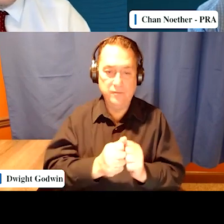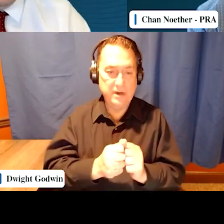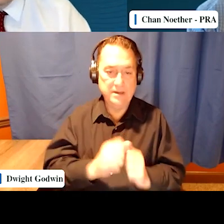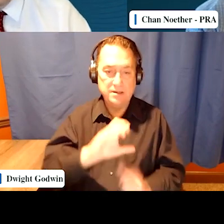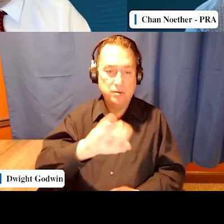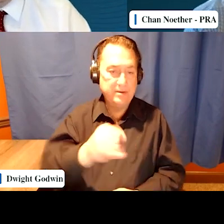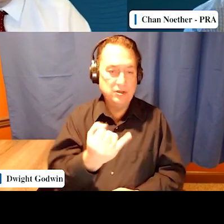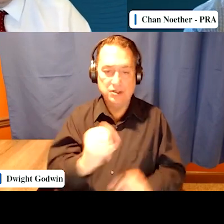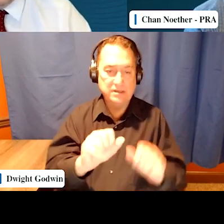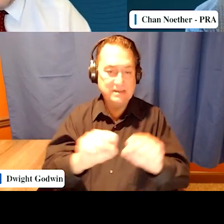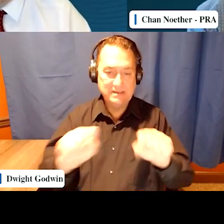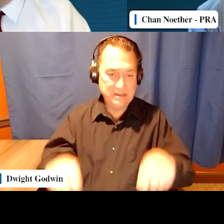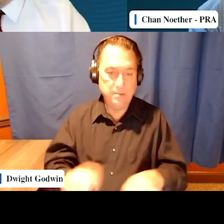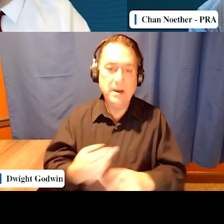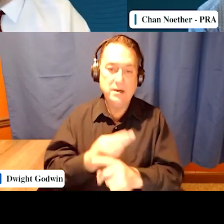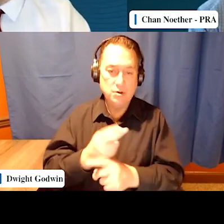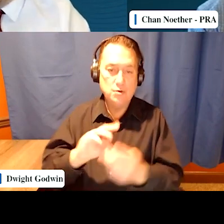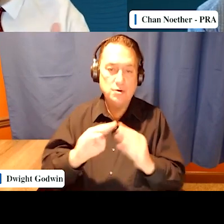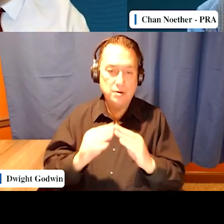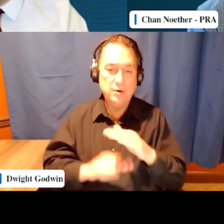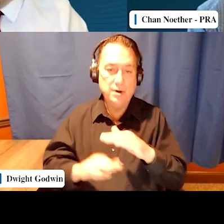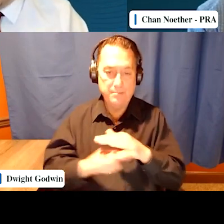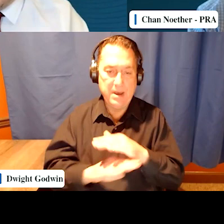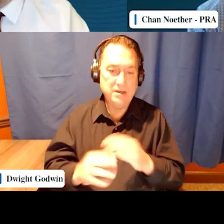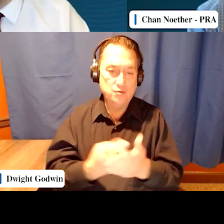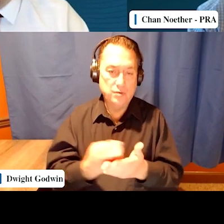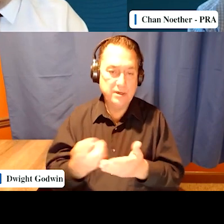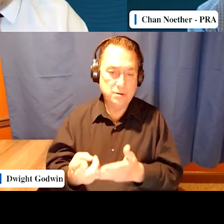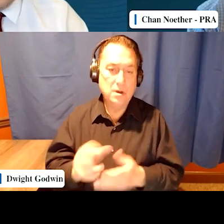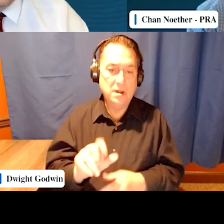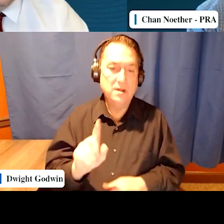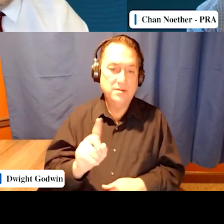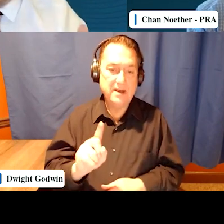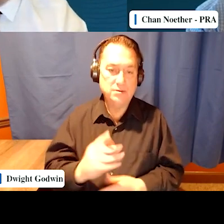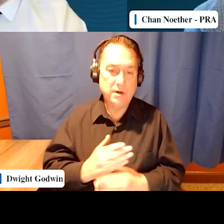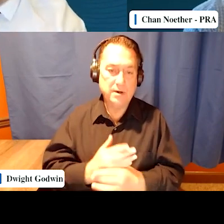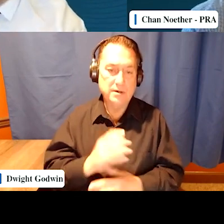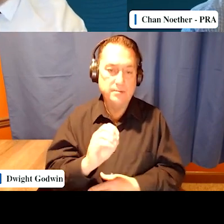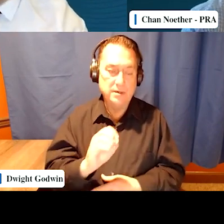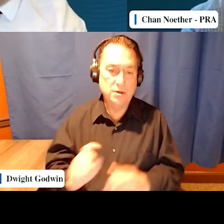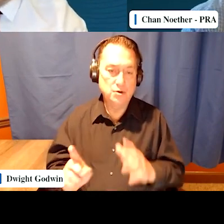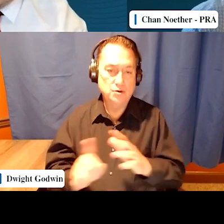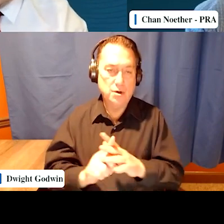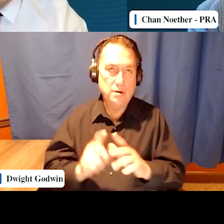those community-based resources ahead of that. And that's where Intercept 0 came, back in 2017, was it? 2016?